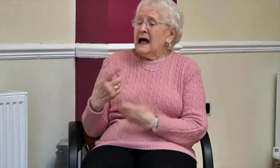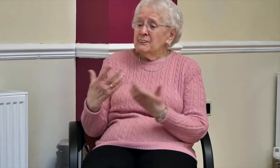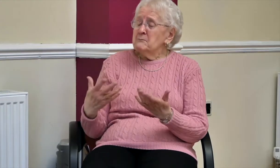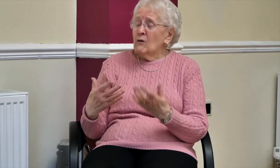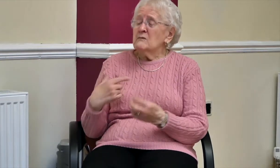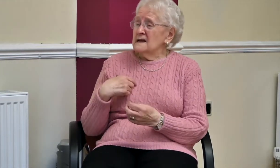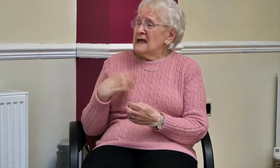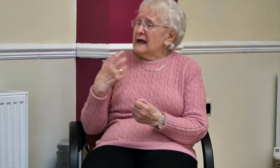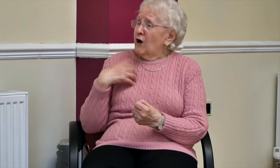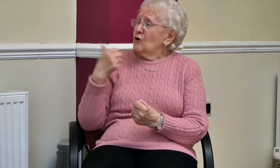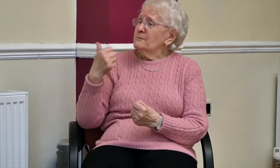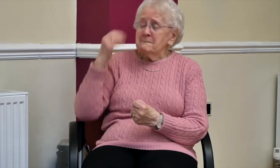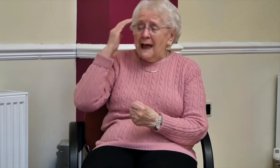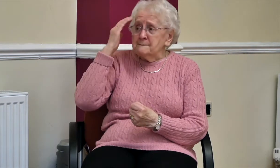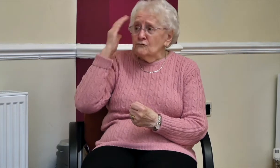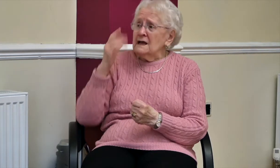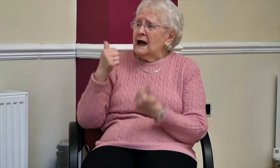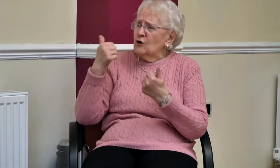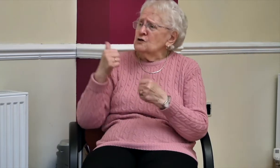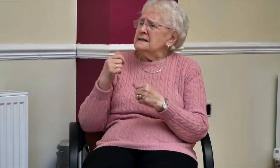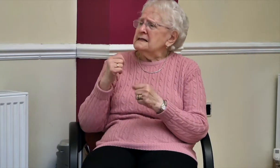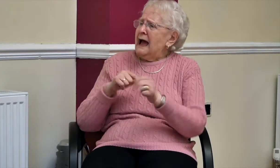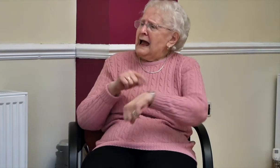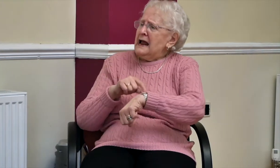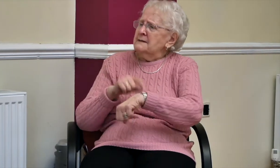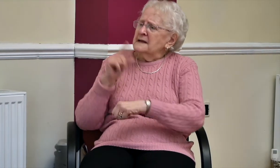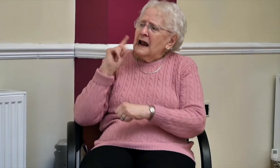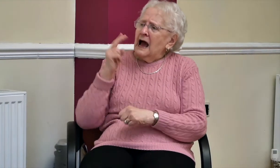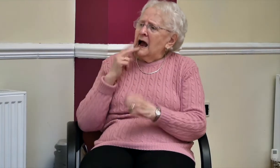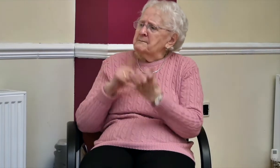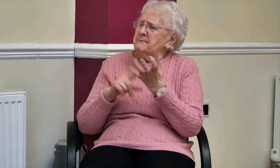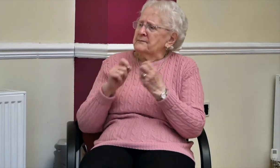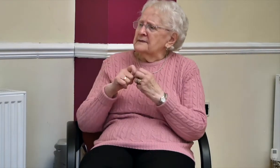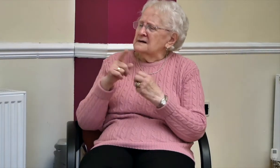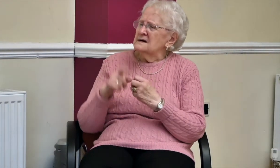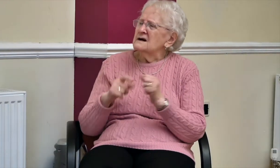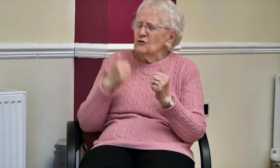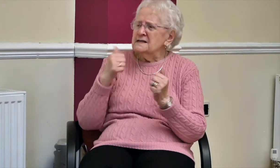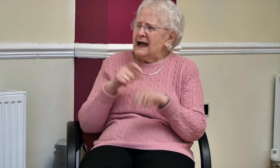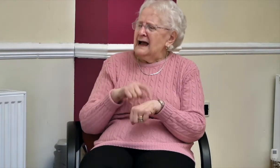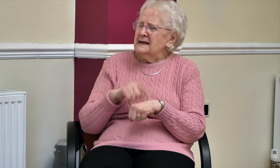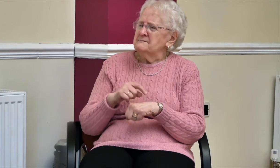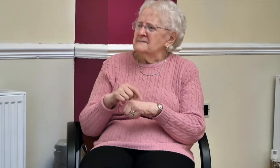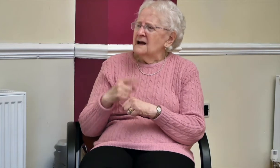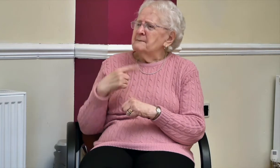At the moment I've got a good memory of all the fun times we had at the deaf club. Those were good times.